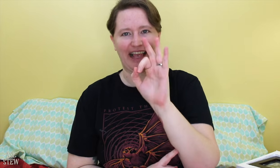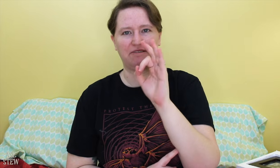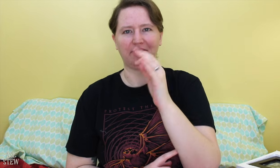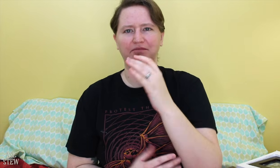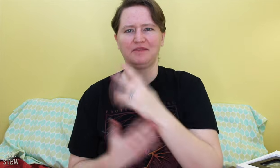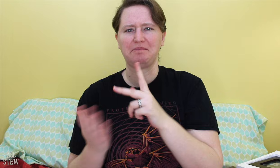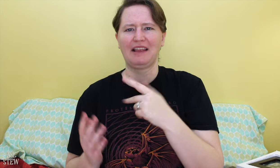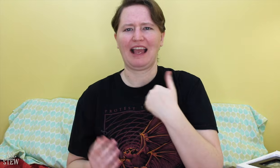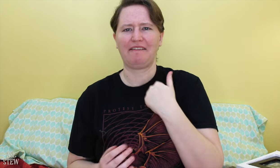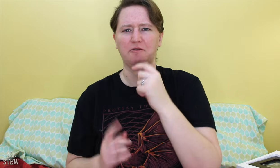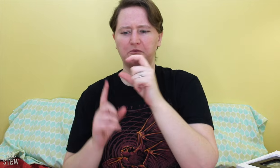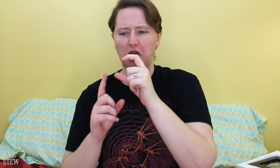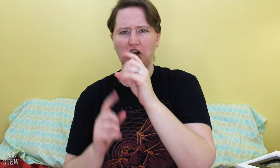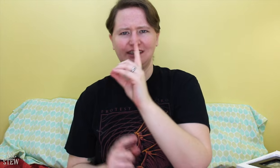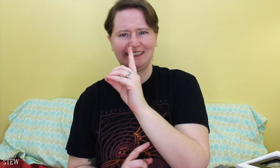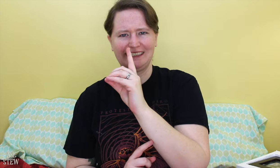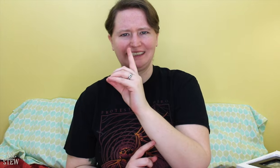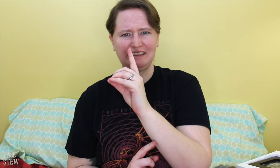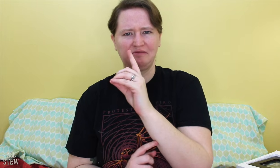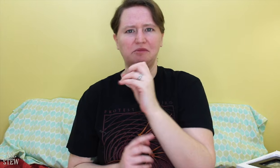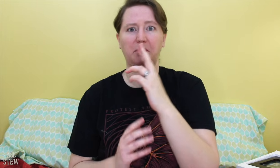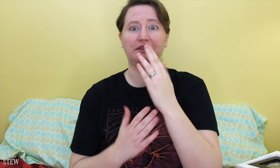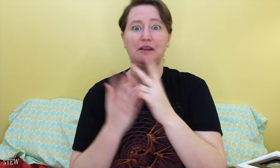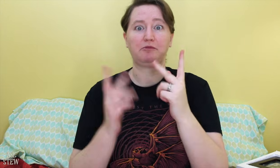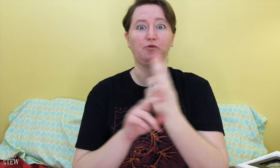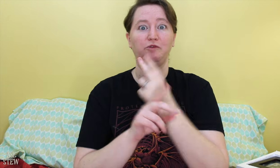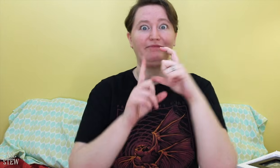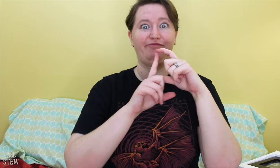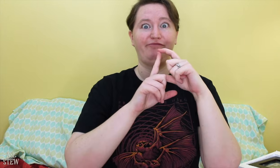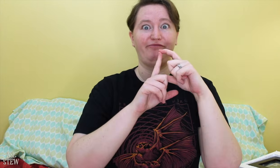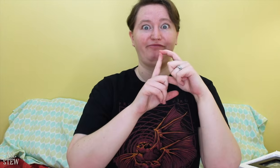First I'm gonna talk about the word d/Deaf. There's either a small "d"